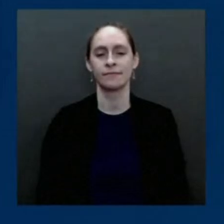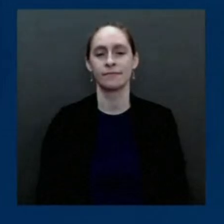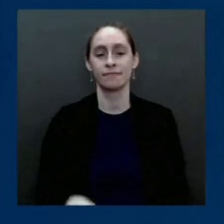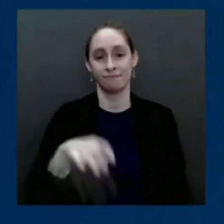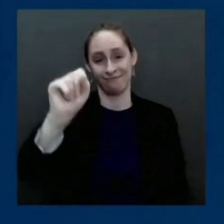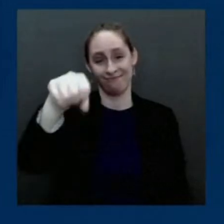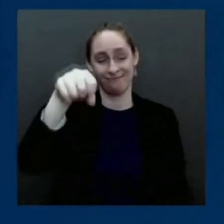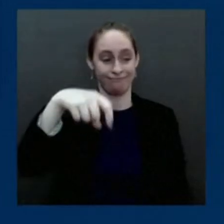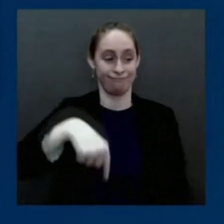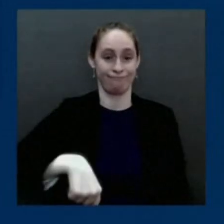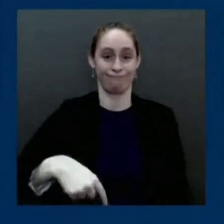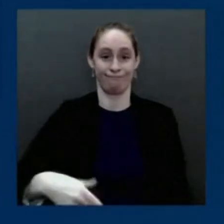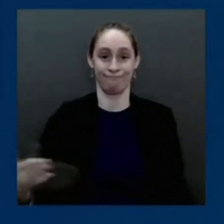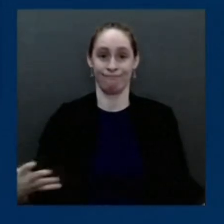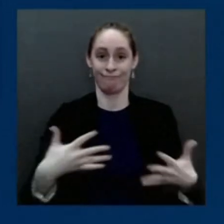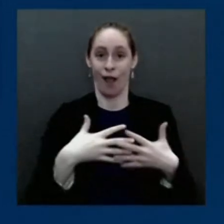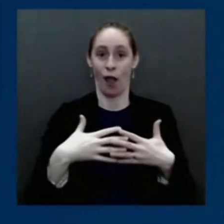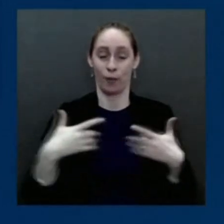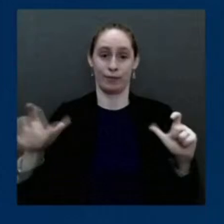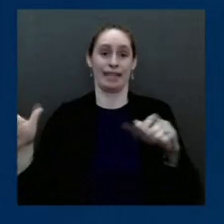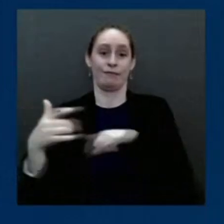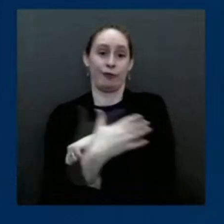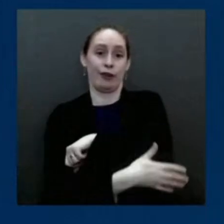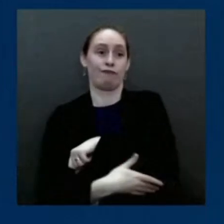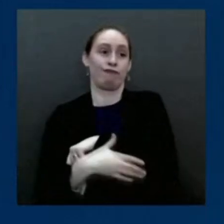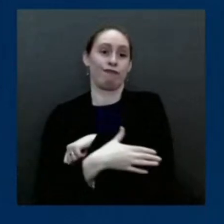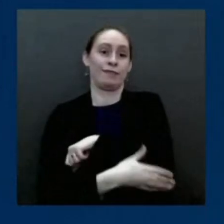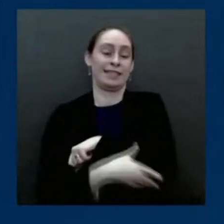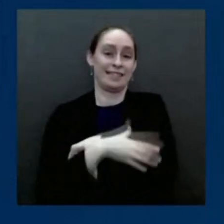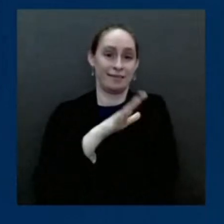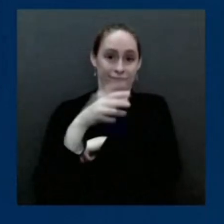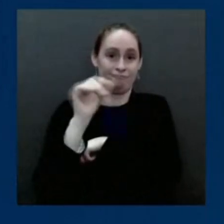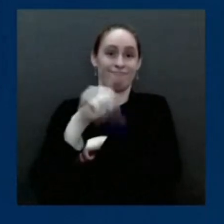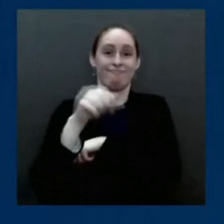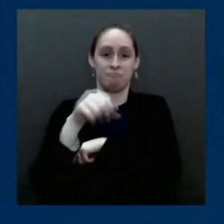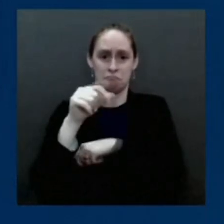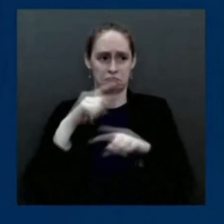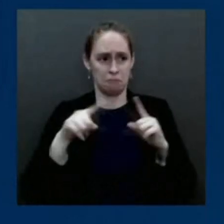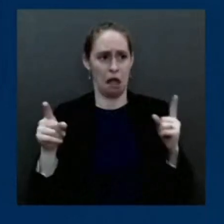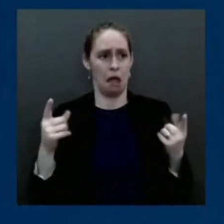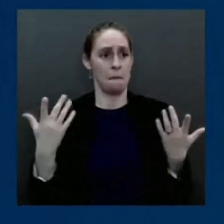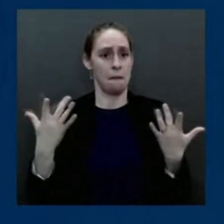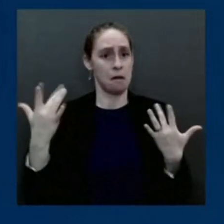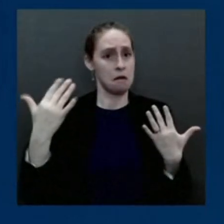OTHER DEMOGRAPHICALLY DIVERSE POPULATIONS IN THE UNITED STATES AND ELSEWHERE THROUGHOUT